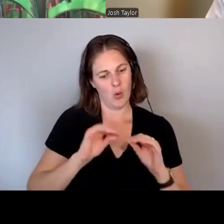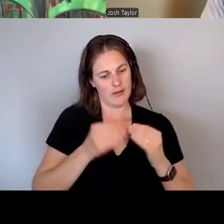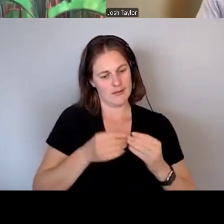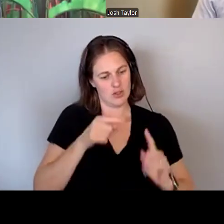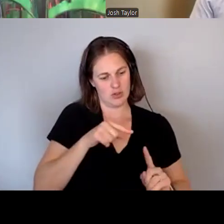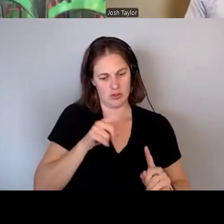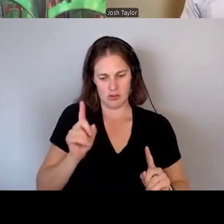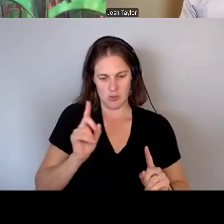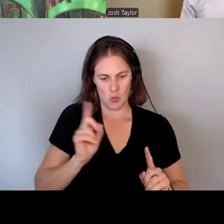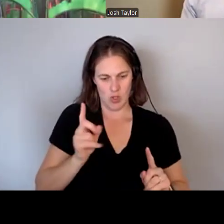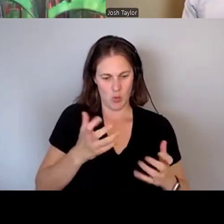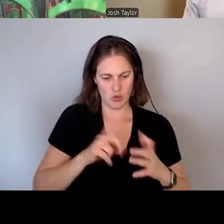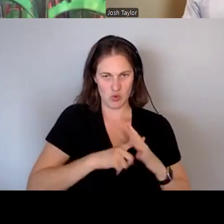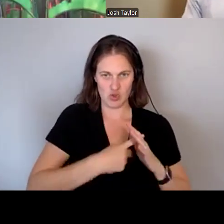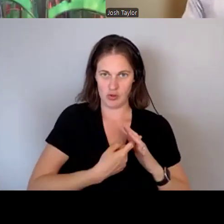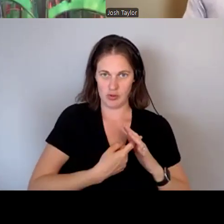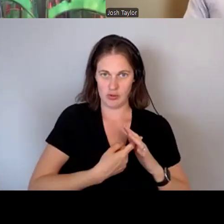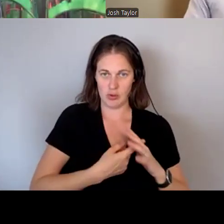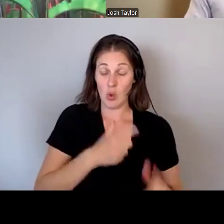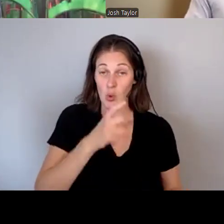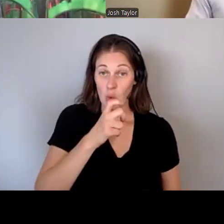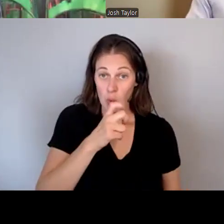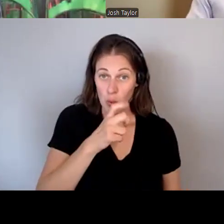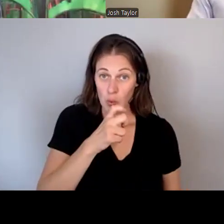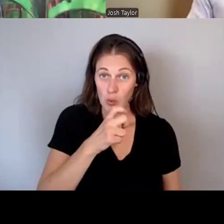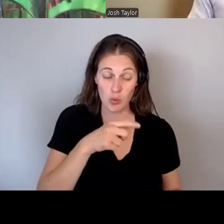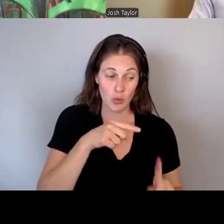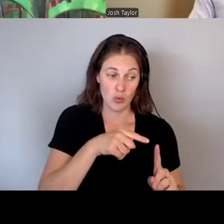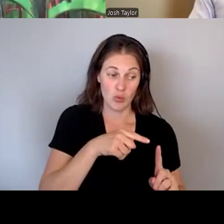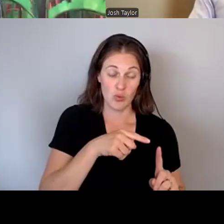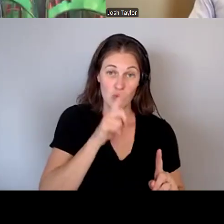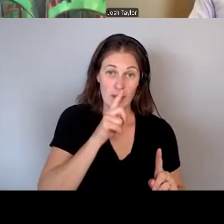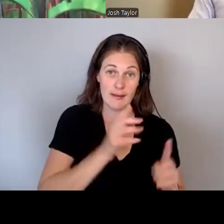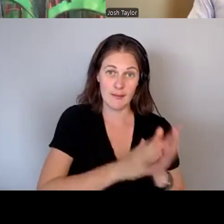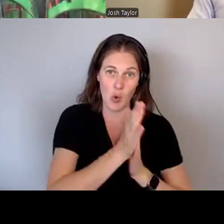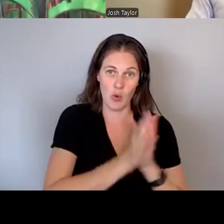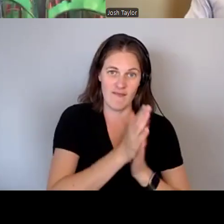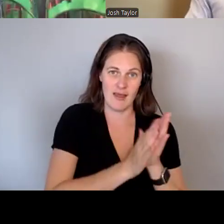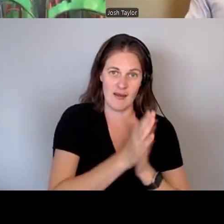And who is the person that's interested and invested in that? That's my beginning.